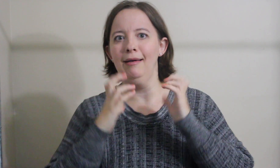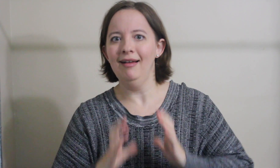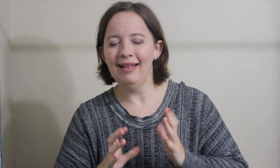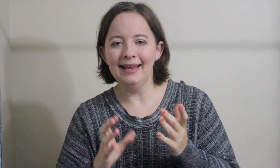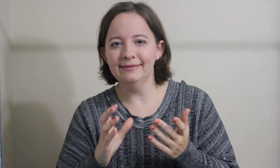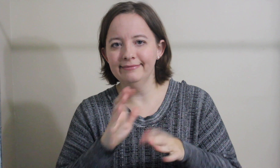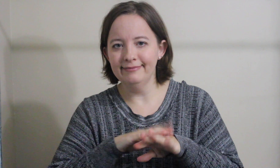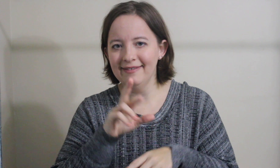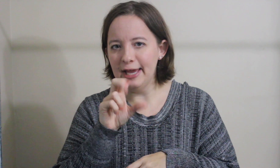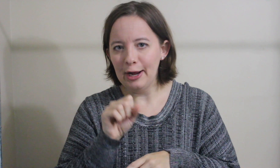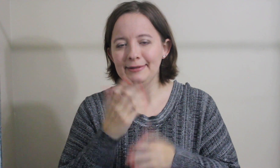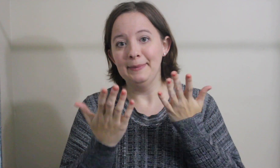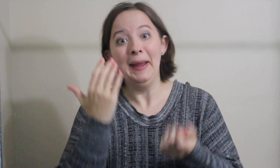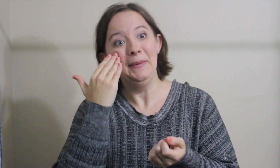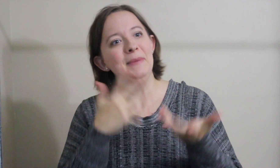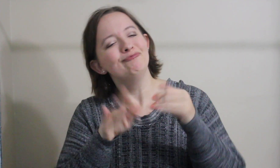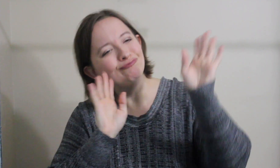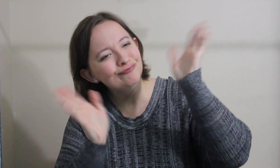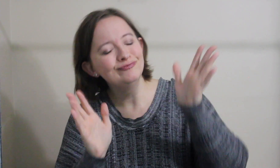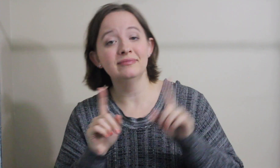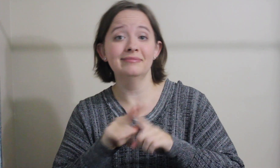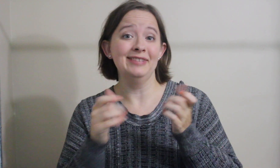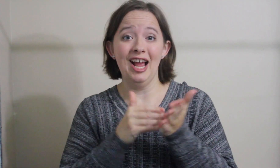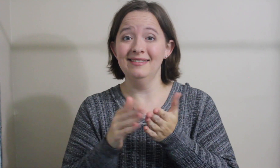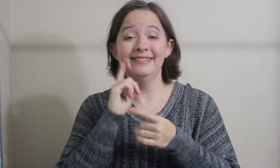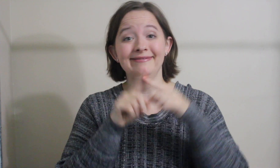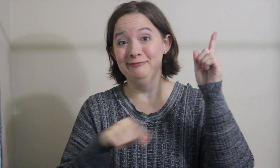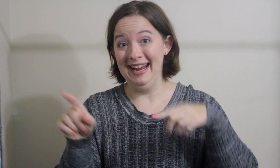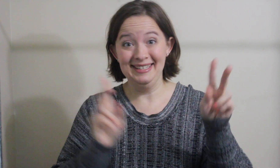you know you might have repeat clients um on VRS. You might know each other... hey hi...